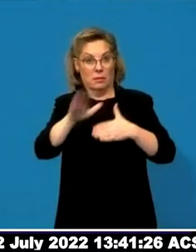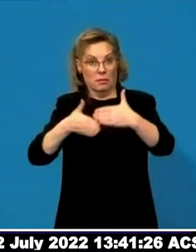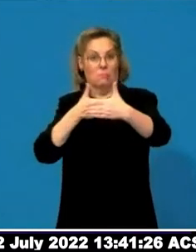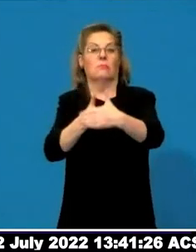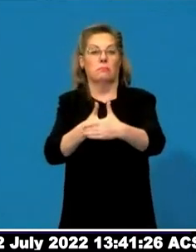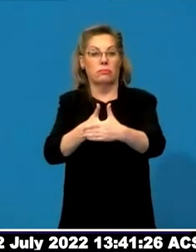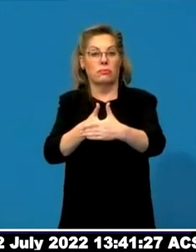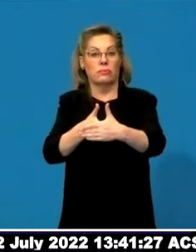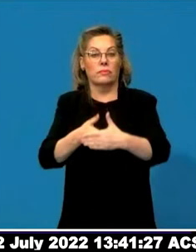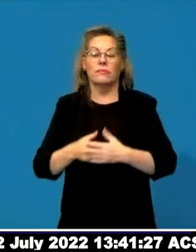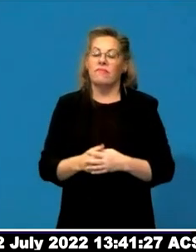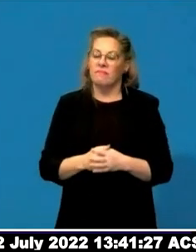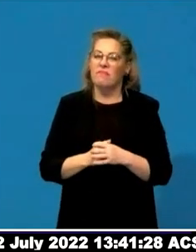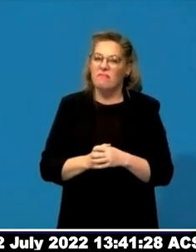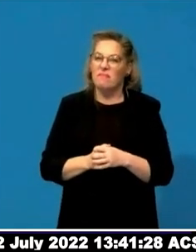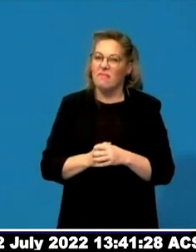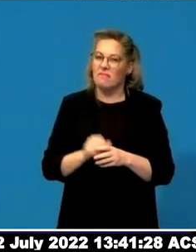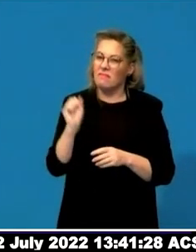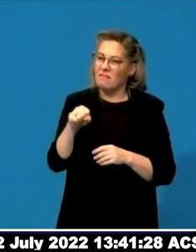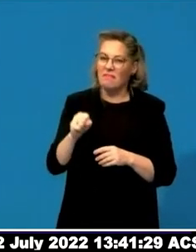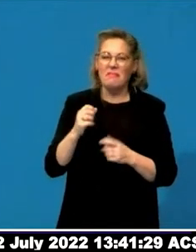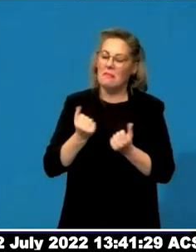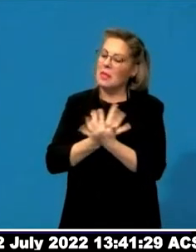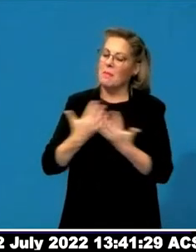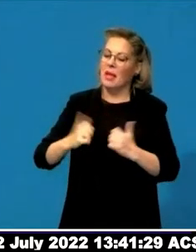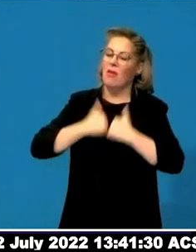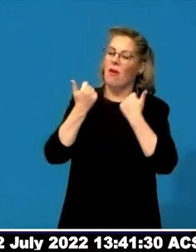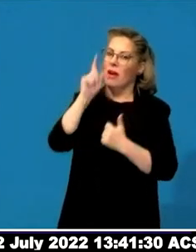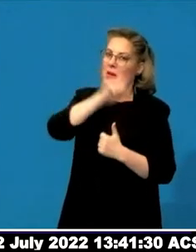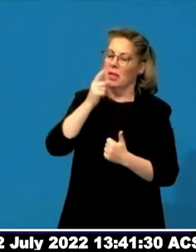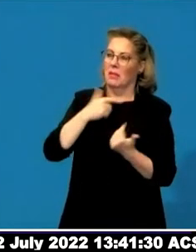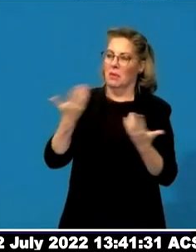I really don't know what they're doing or -